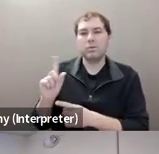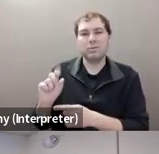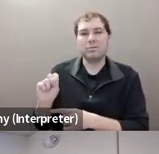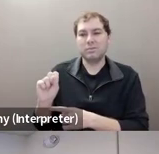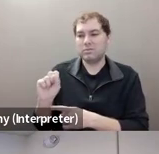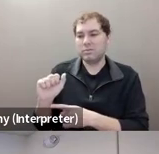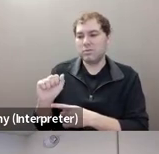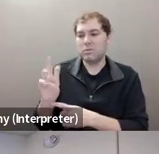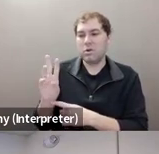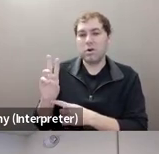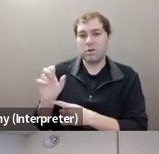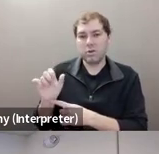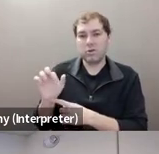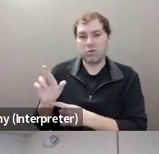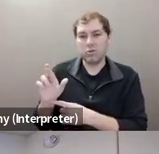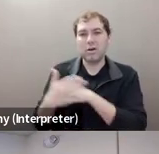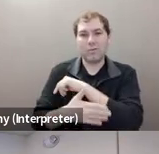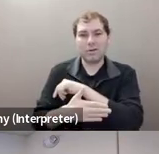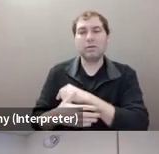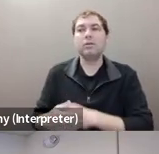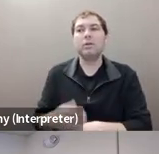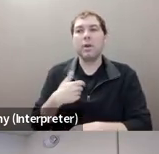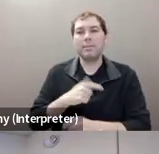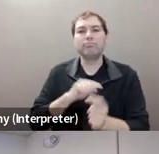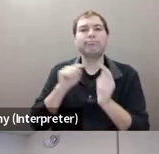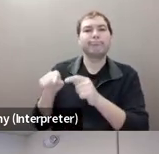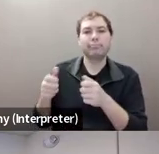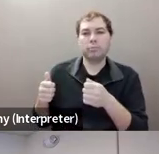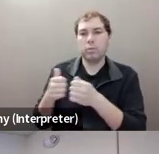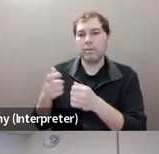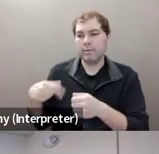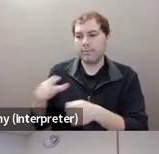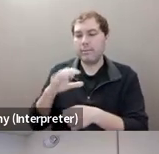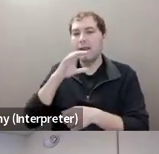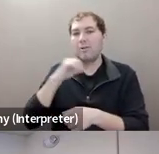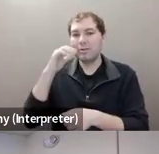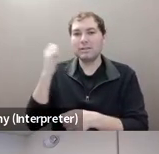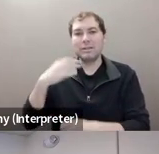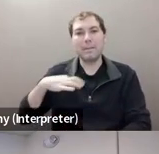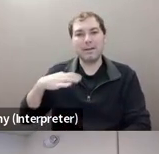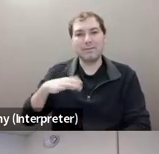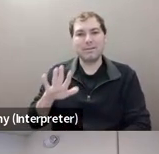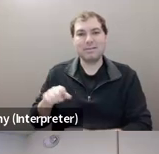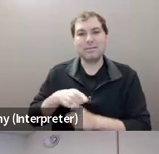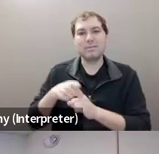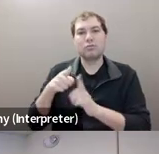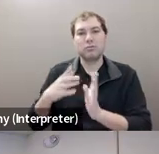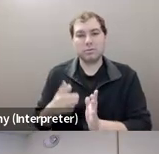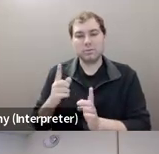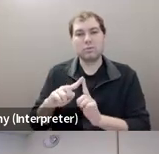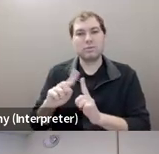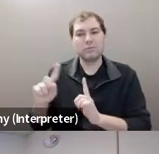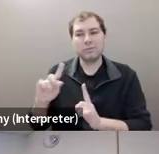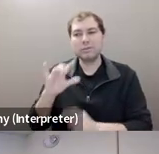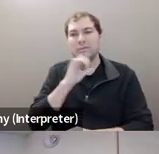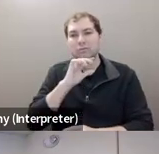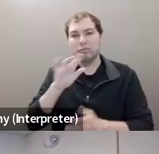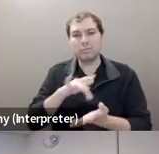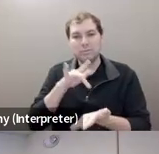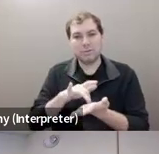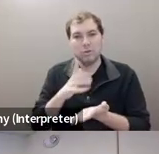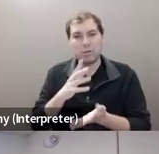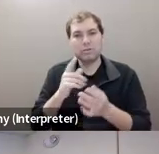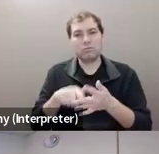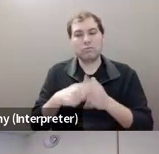Don Posh: and we are going. I'm gonna go out with the elderly benefits, specialists to all the senior centers. And we're gonna start teaching advocacy